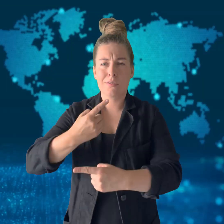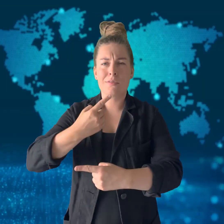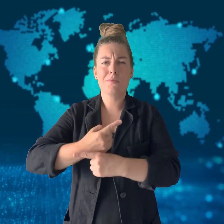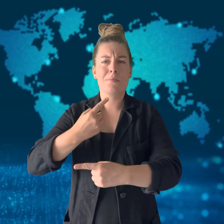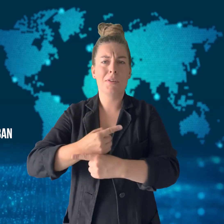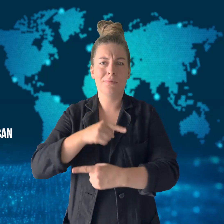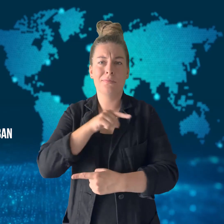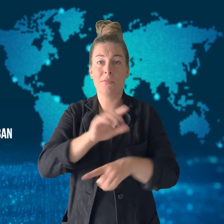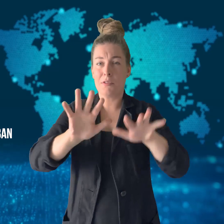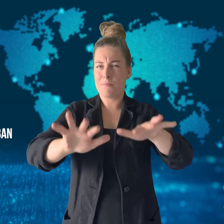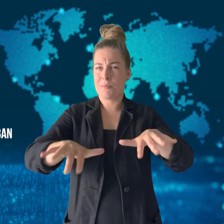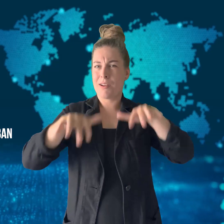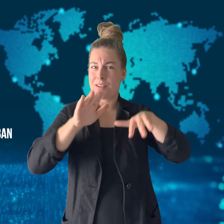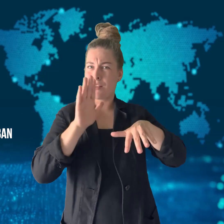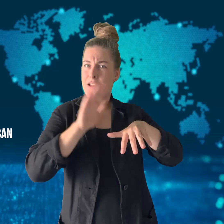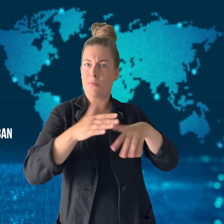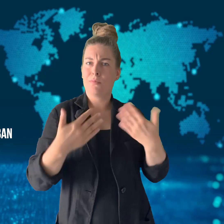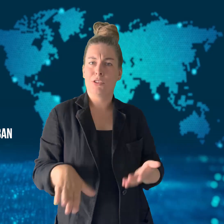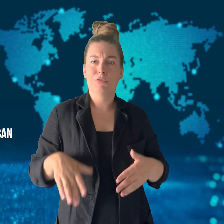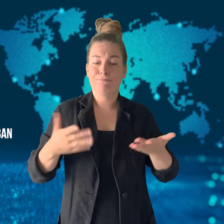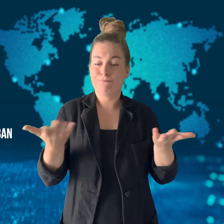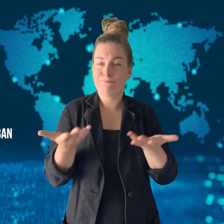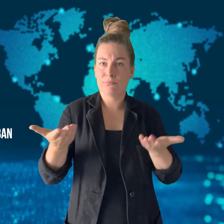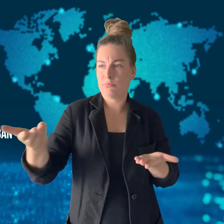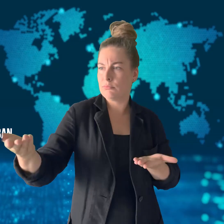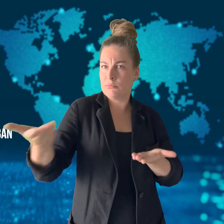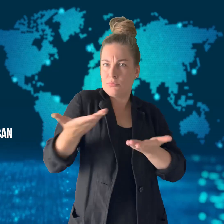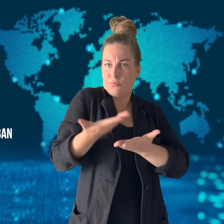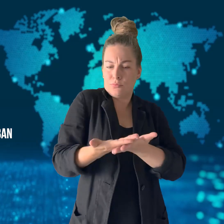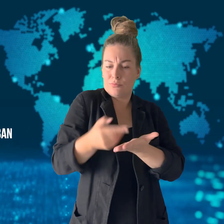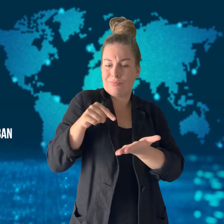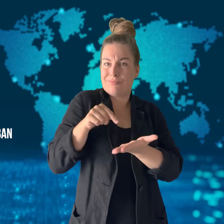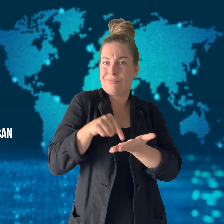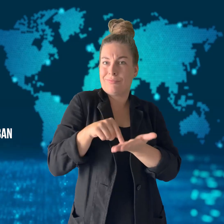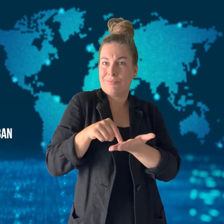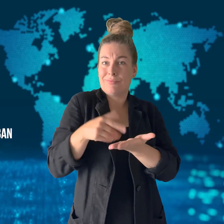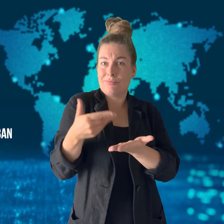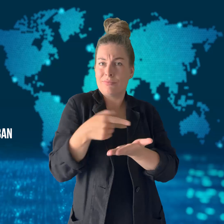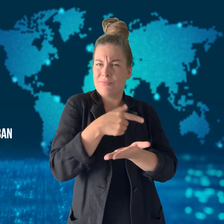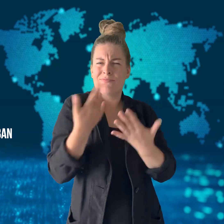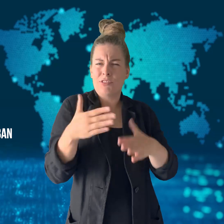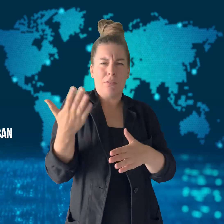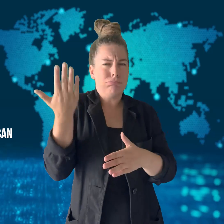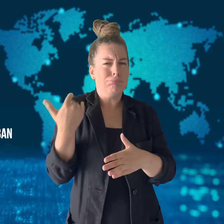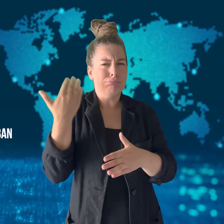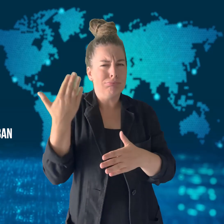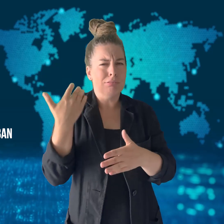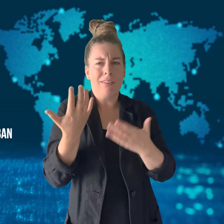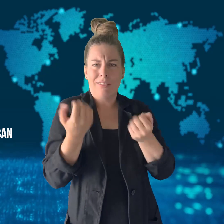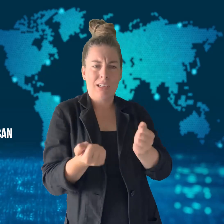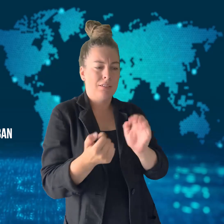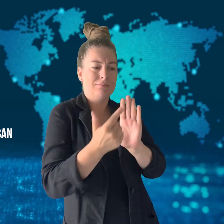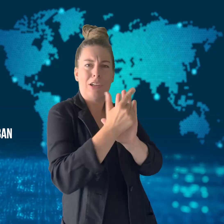[MONIKA]: Gambia's parliament has rejected a bill that would